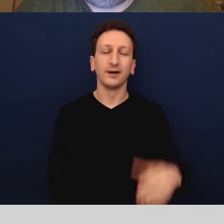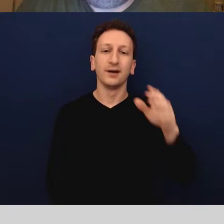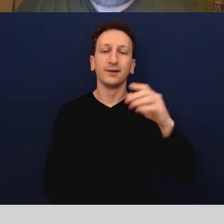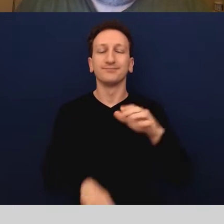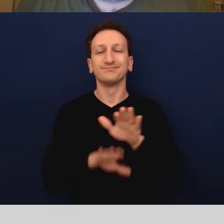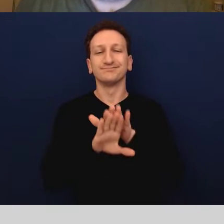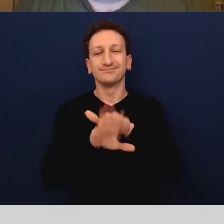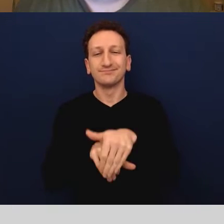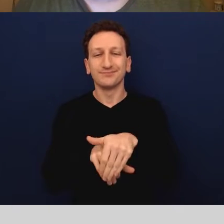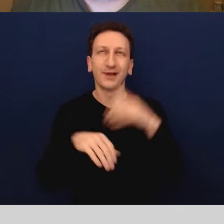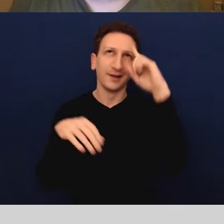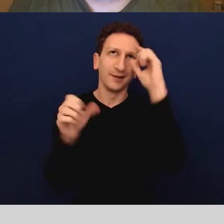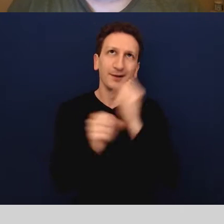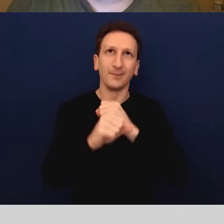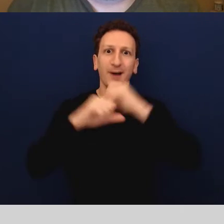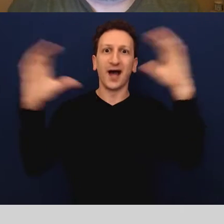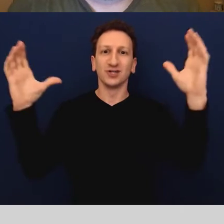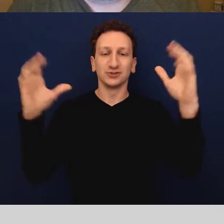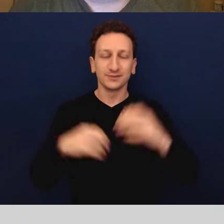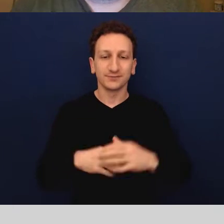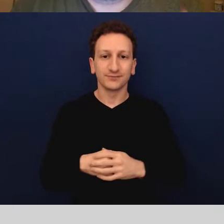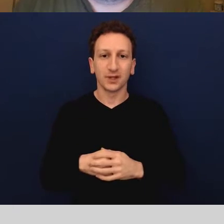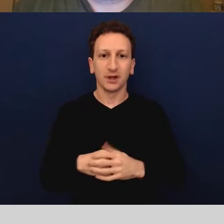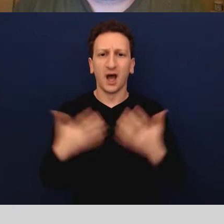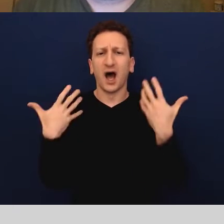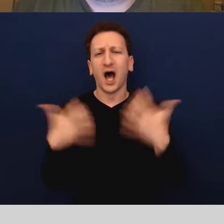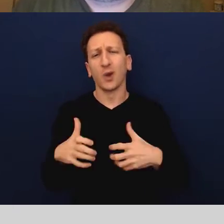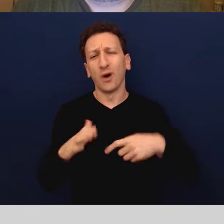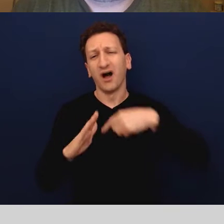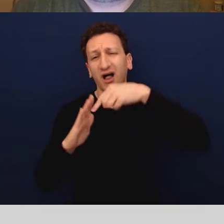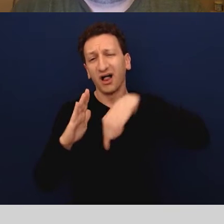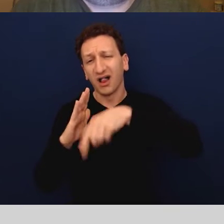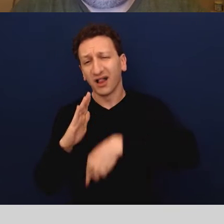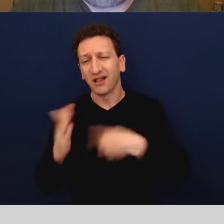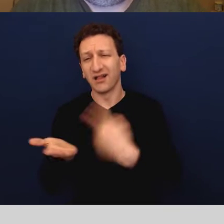because otherwise this would be a very different talk about the vagaries of TLS and cryptography.